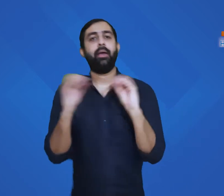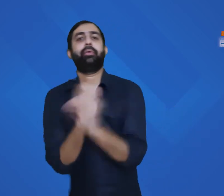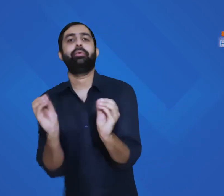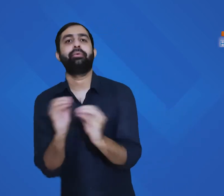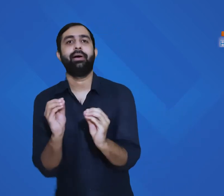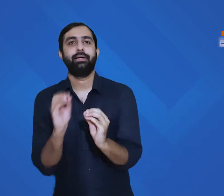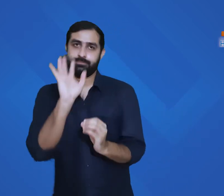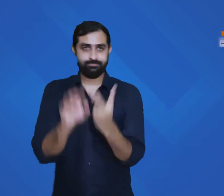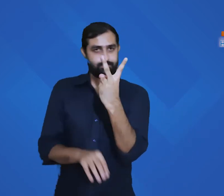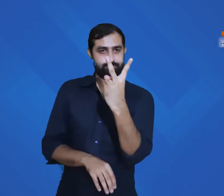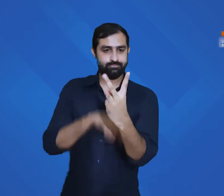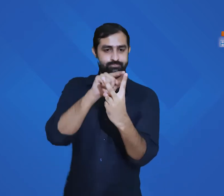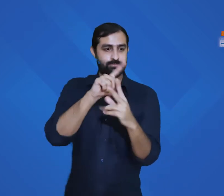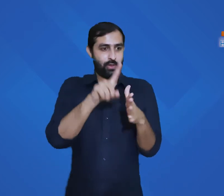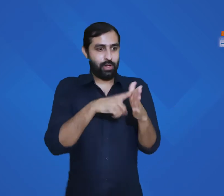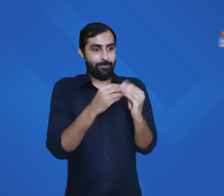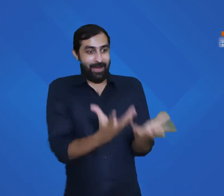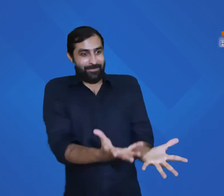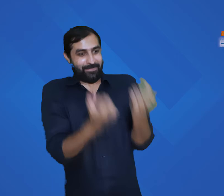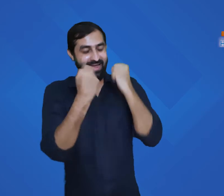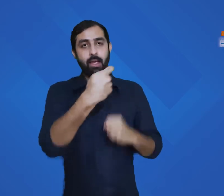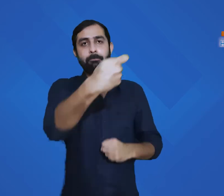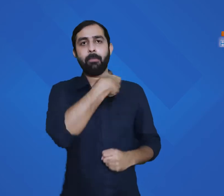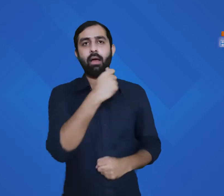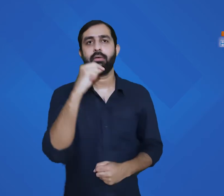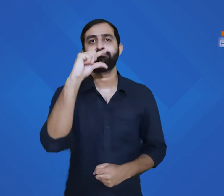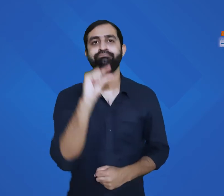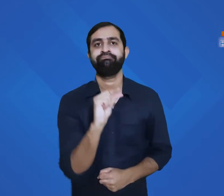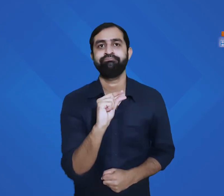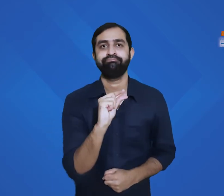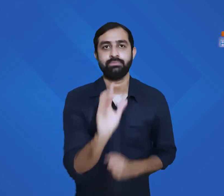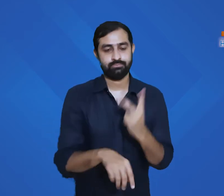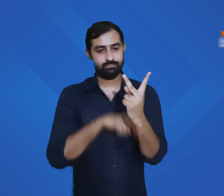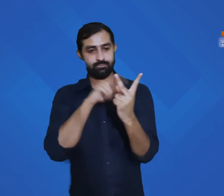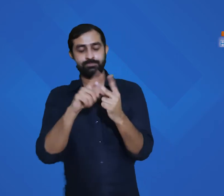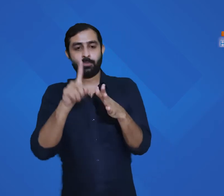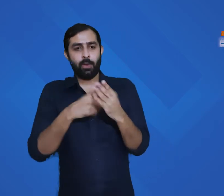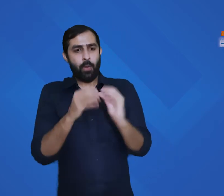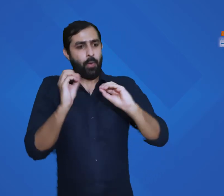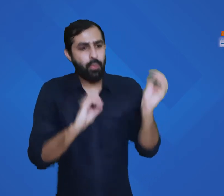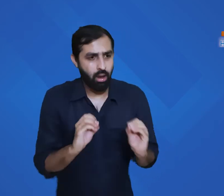Some found jobs while others remained unemployed and they struggled to find their footing.